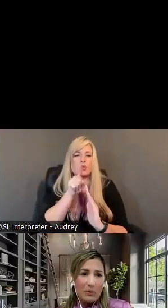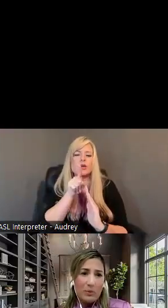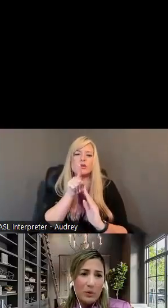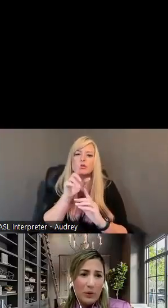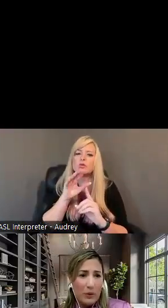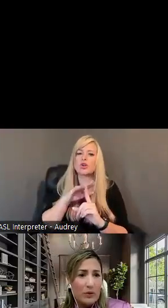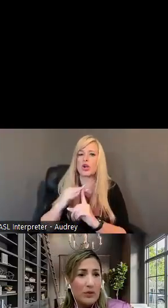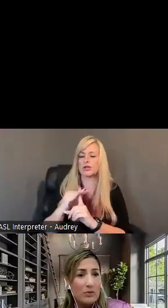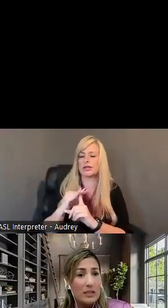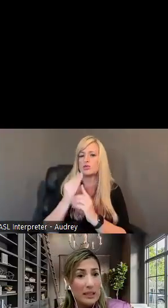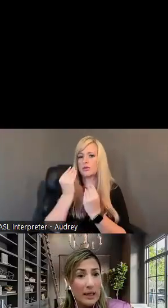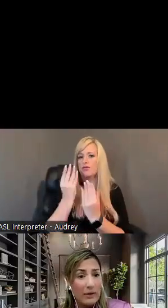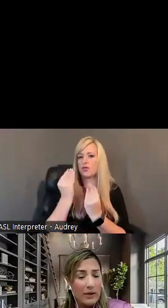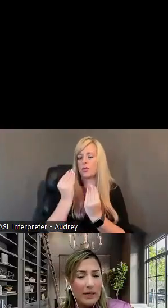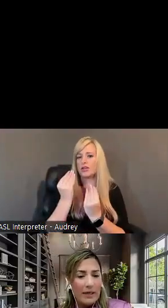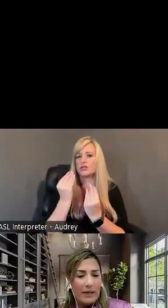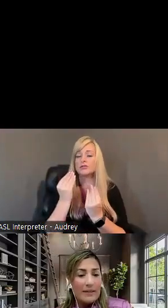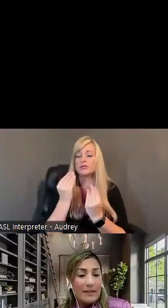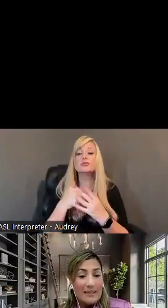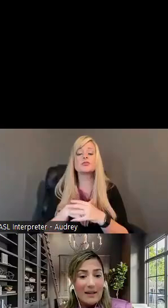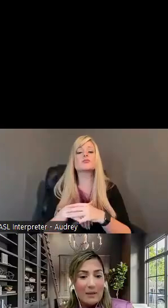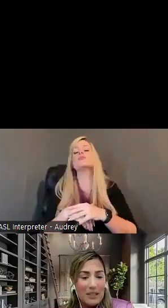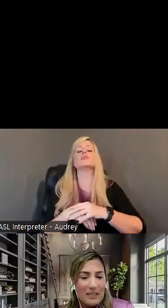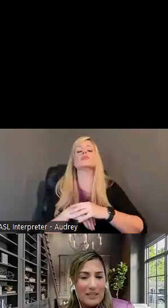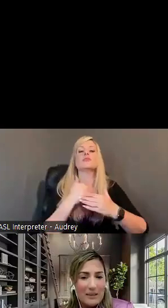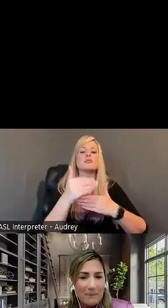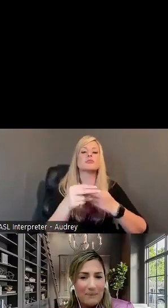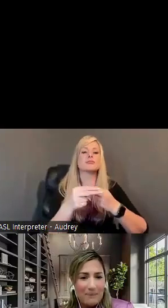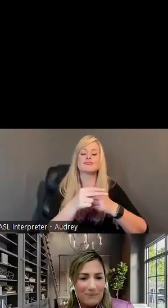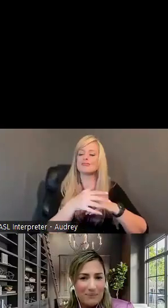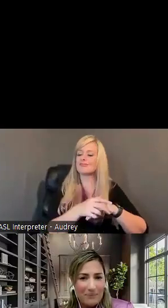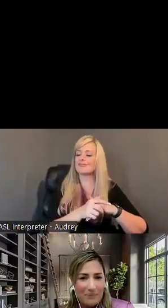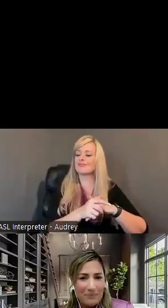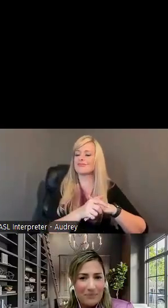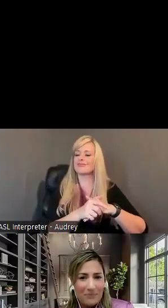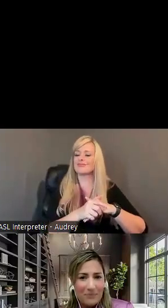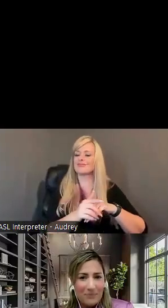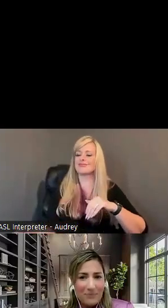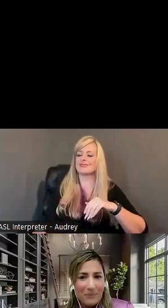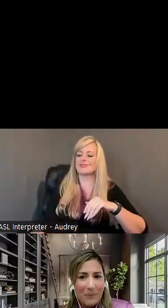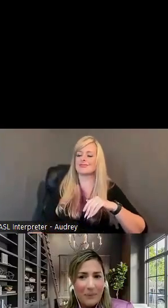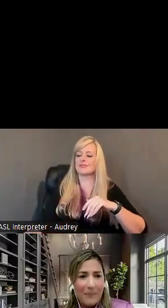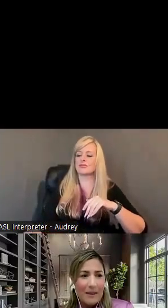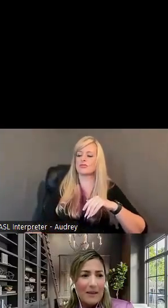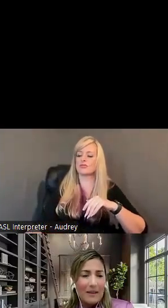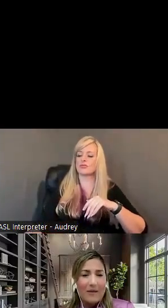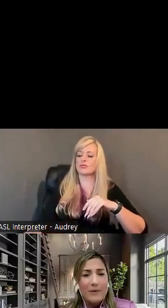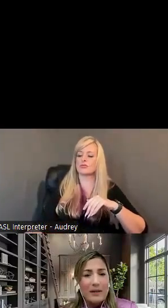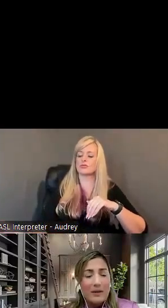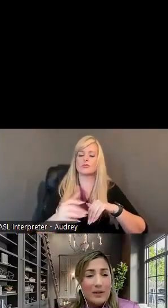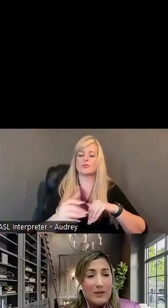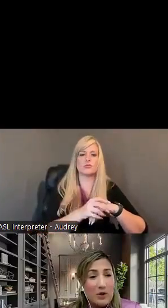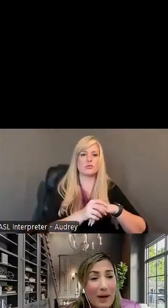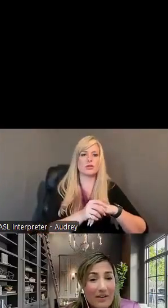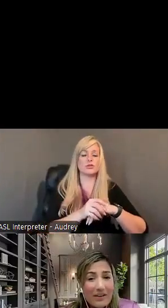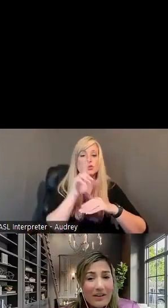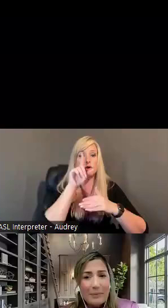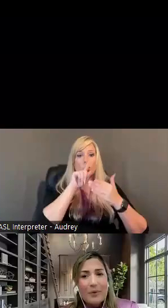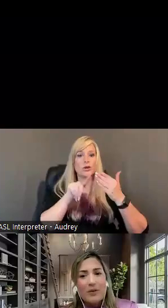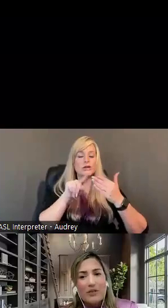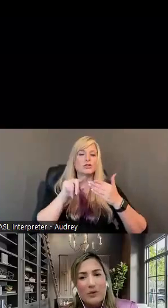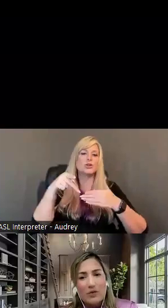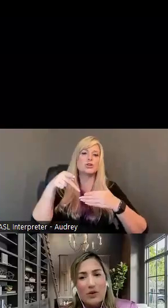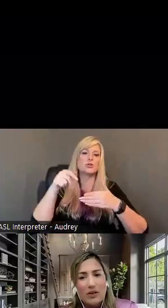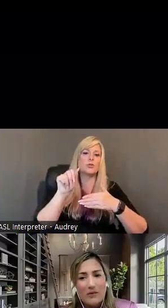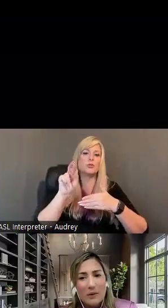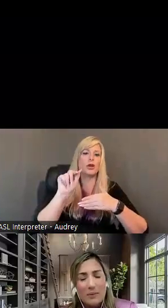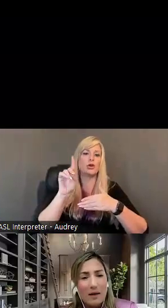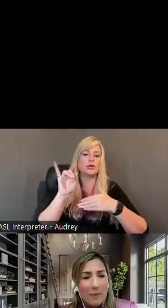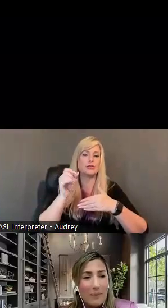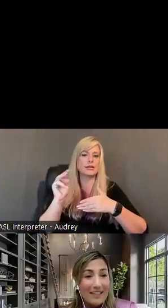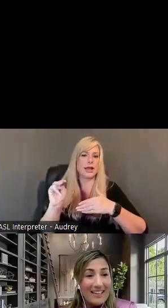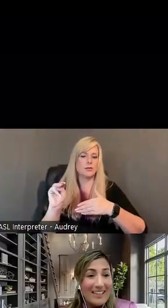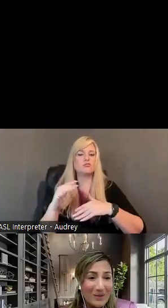to put those two together. Next slide please. The research paradigm we've used draws from a Canadian